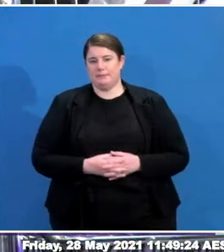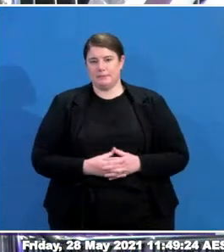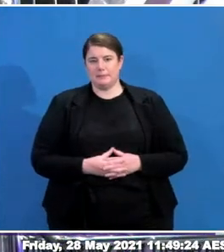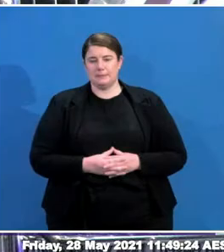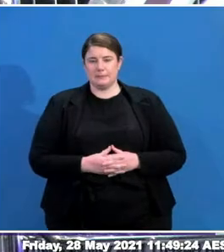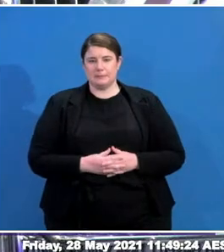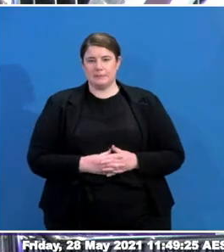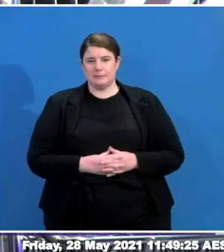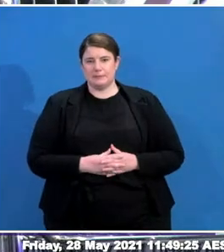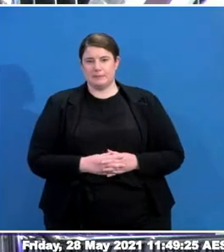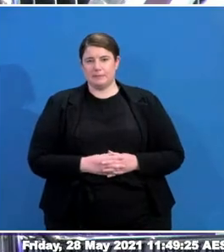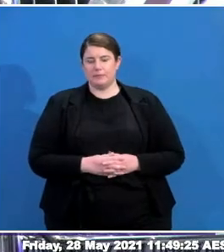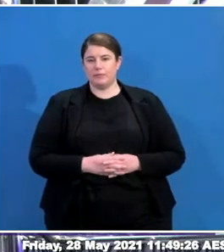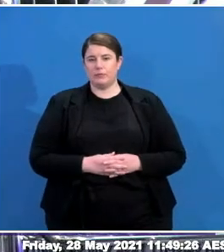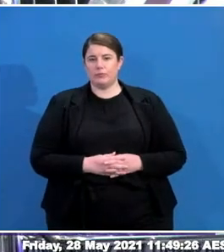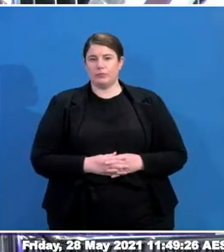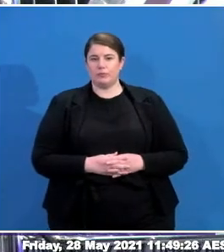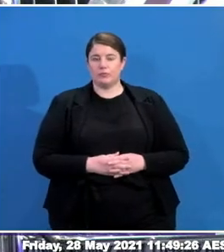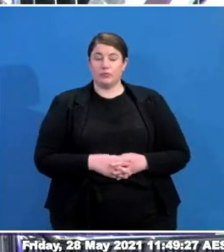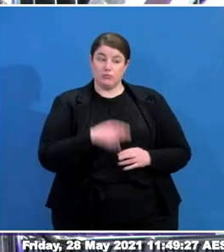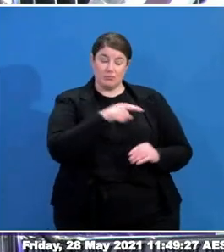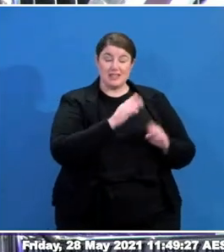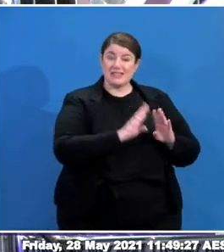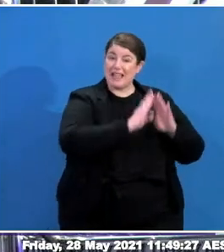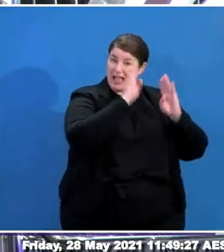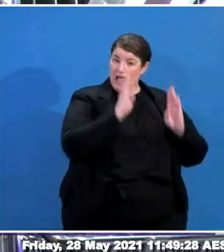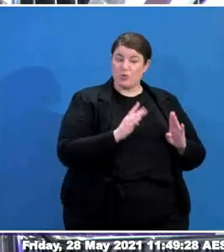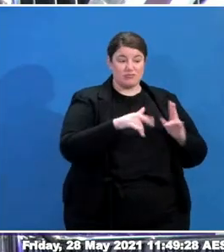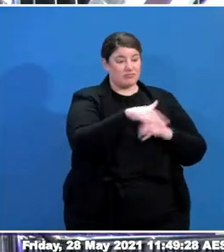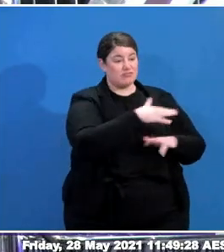Would you accept that the culture in this house was that if